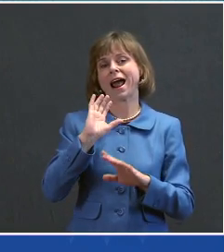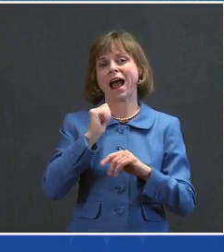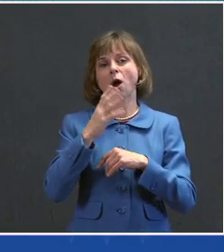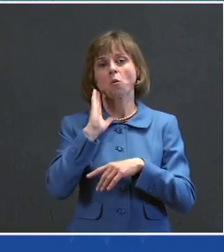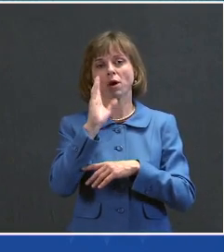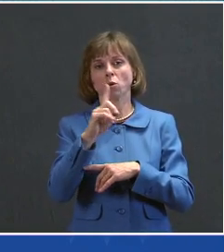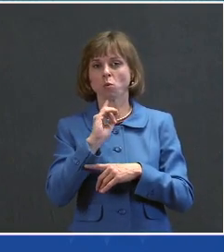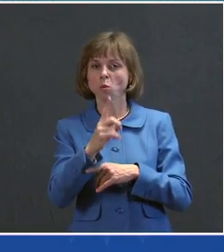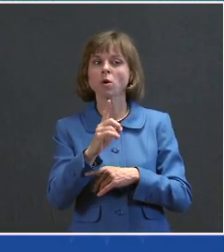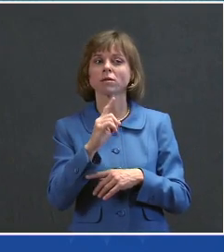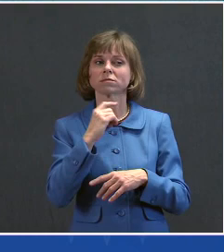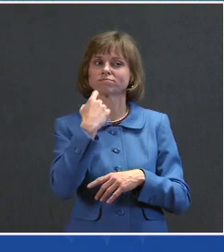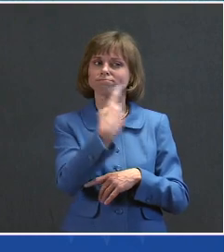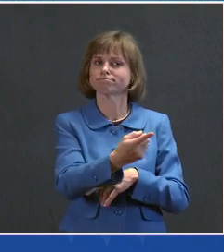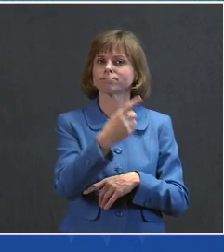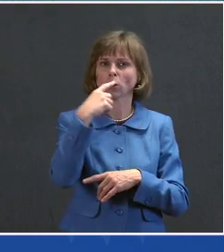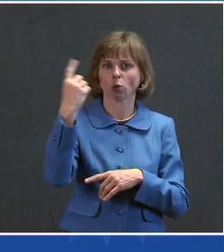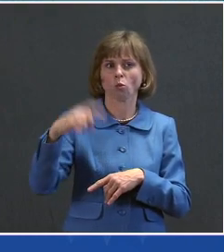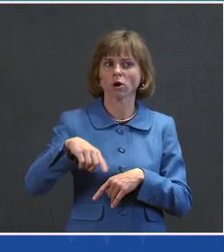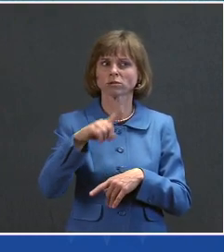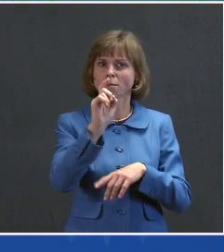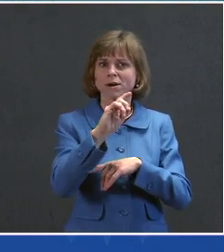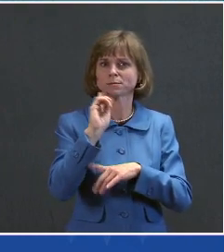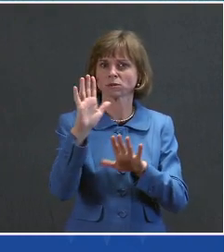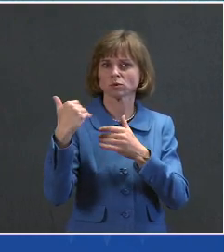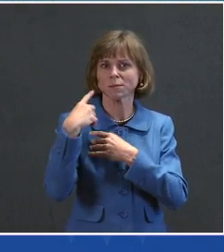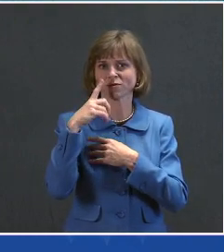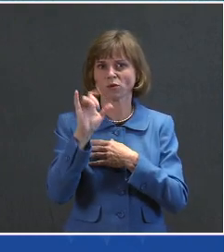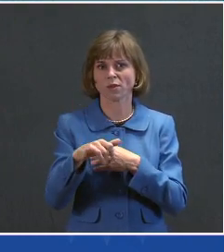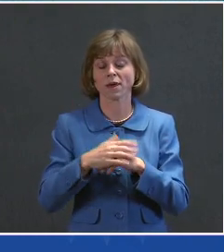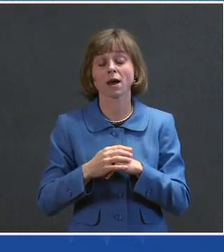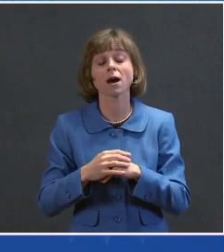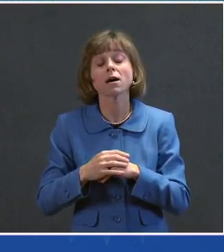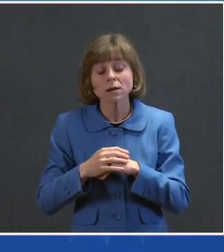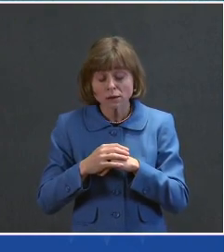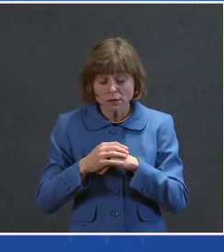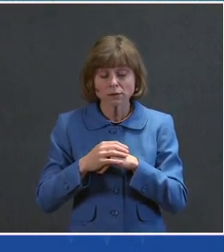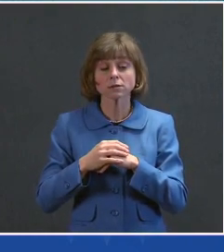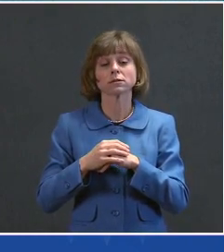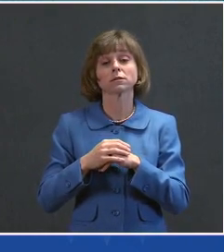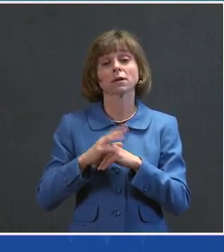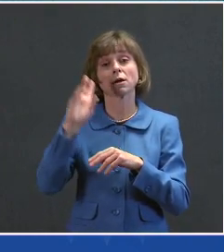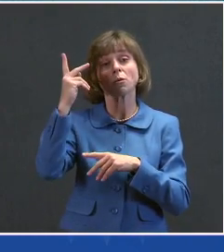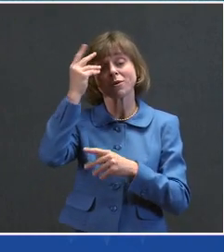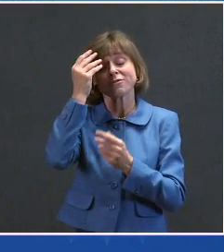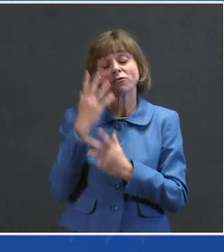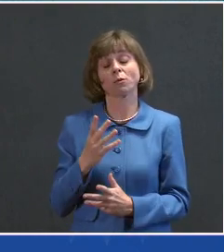The intelligence community assesses with "high confidence" that officers of Russia's Federal Security Service